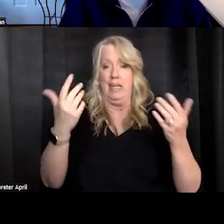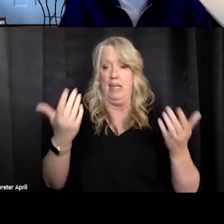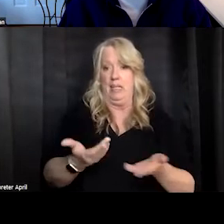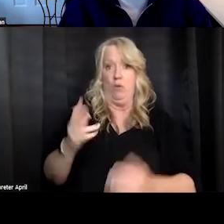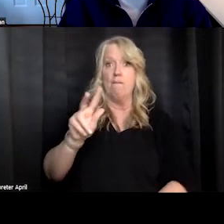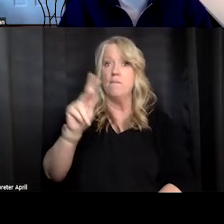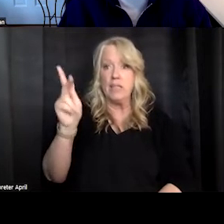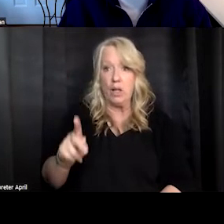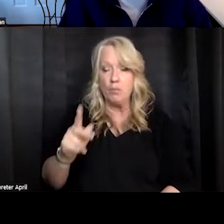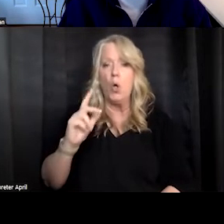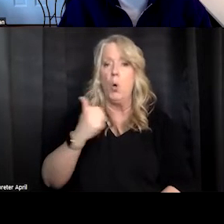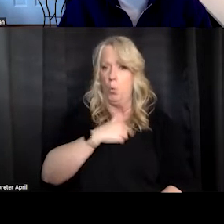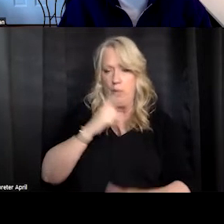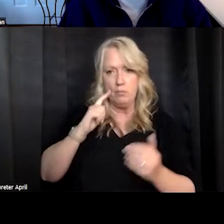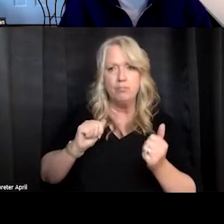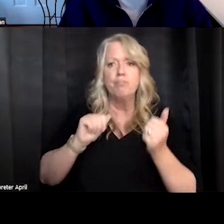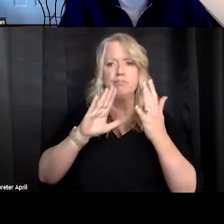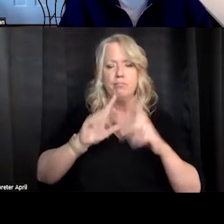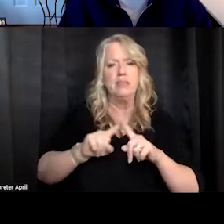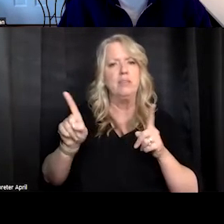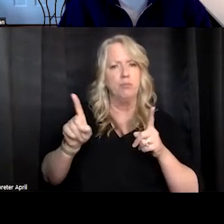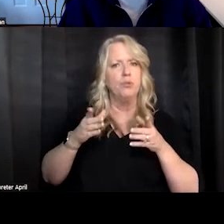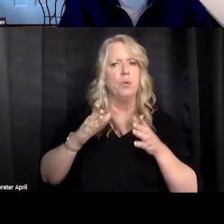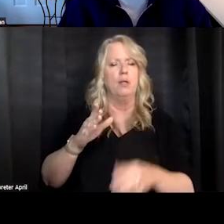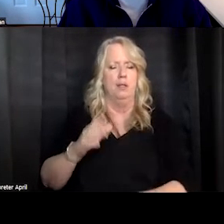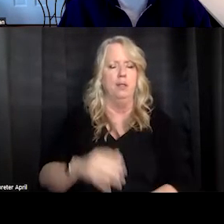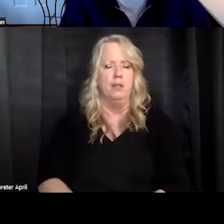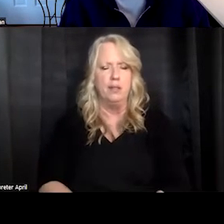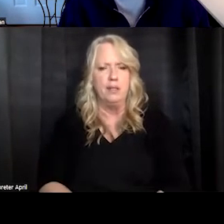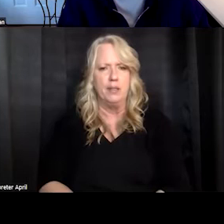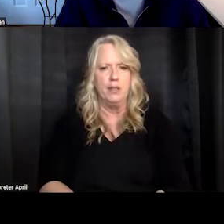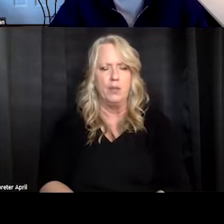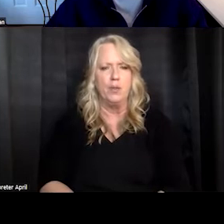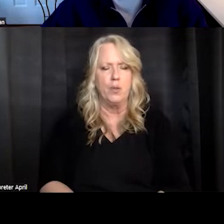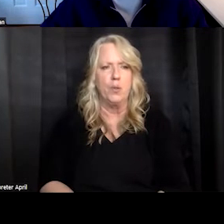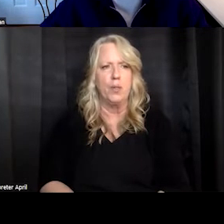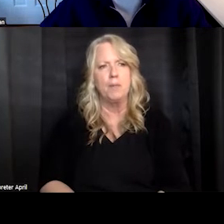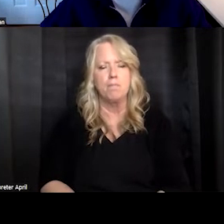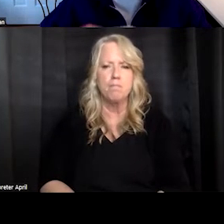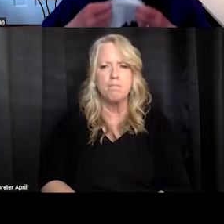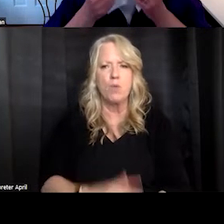PAID TO THE NEED OF THE INDIVIDUAL. I'M PLEASED TO SAY THAT PHILADELPHIA HAS TAKEN A DIFFERENT TACT OVER THE YEARS.